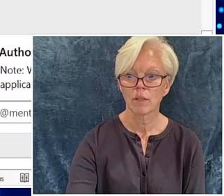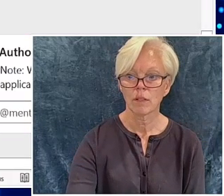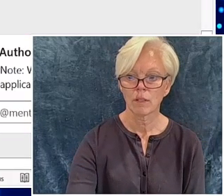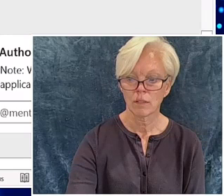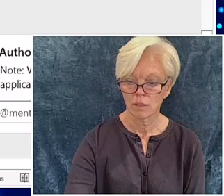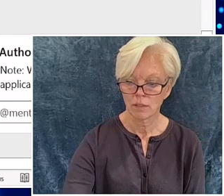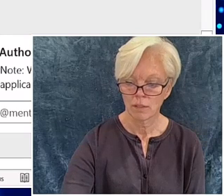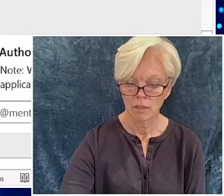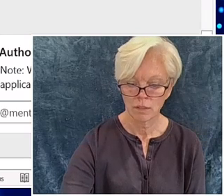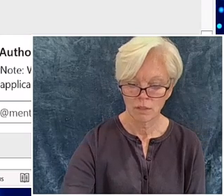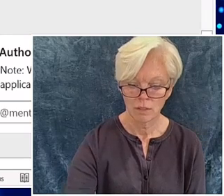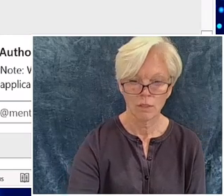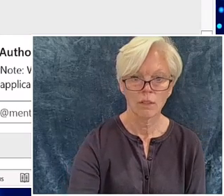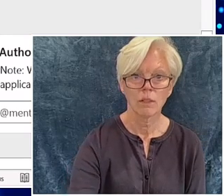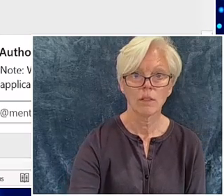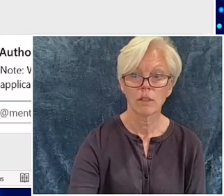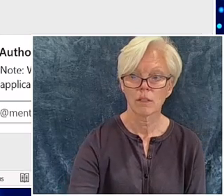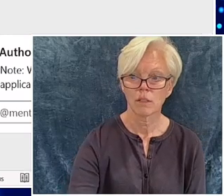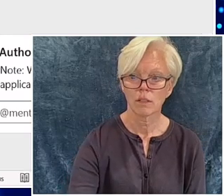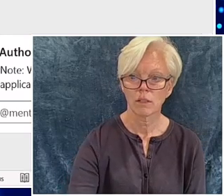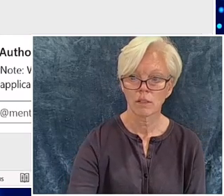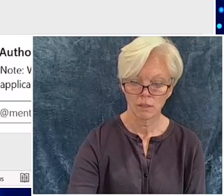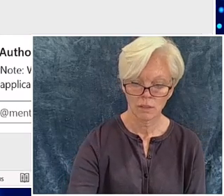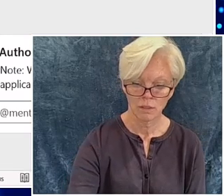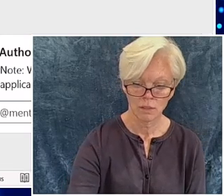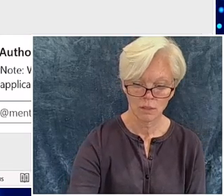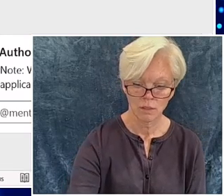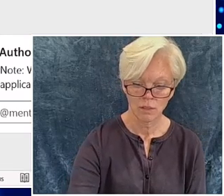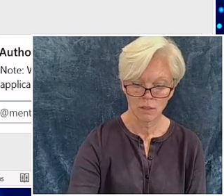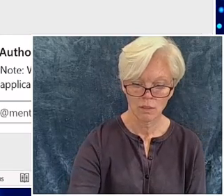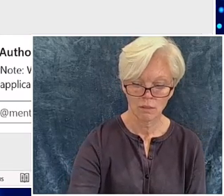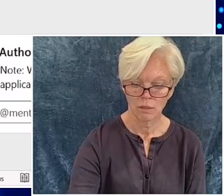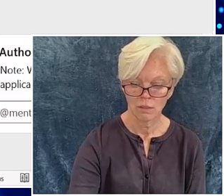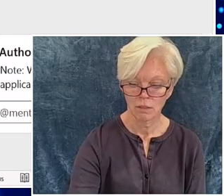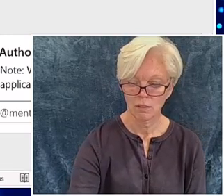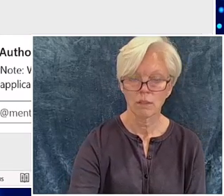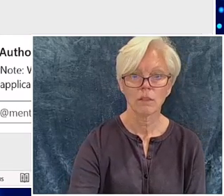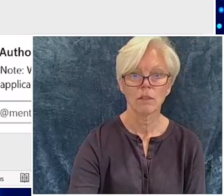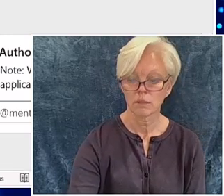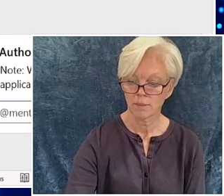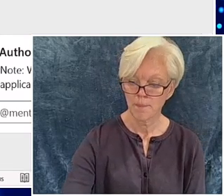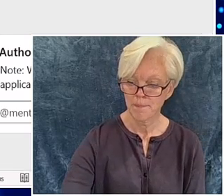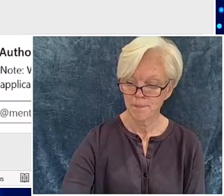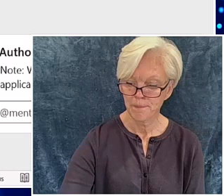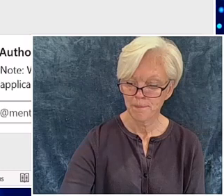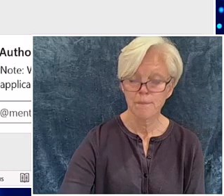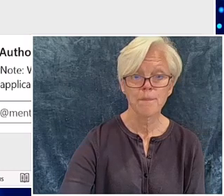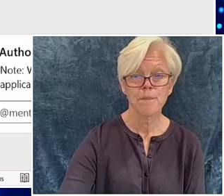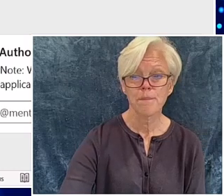And here we're under the reciprocity agreement. If an institution is authorized to offer distance education in another